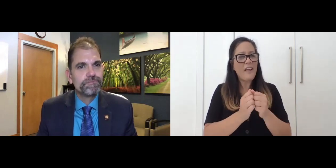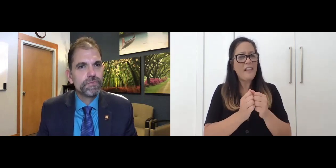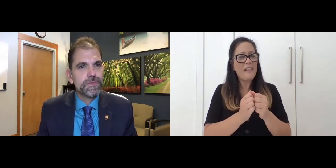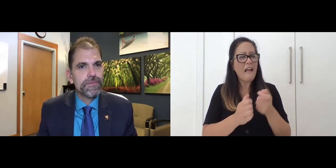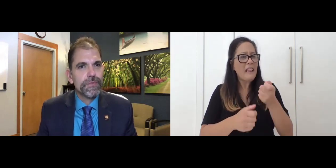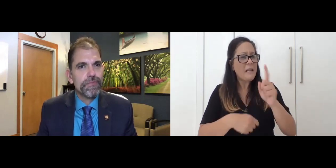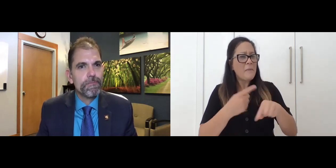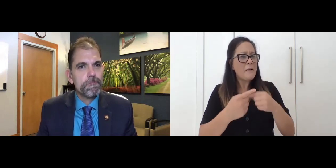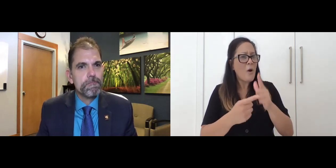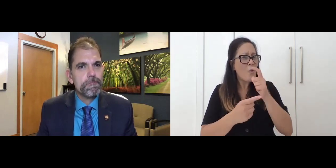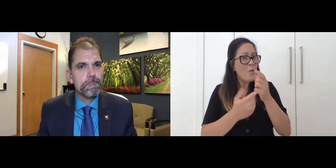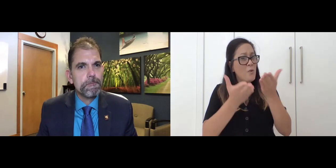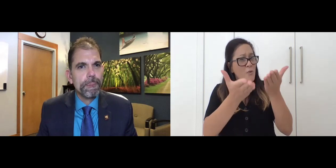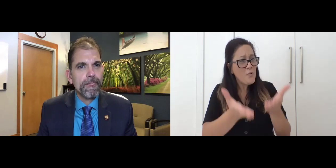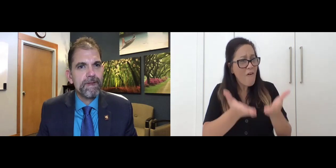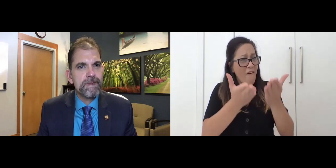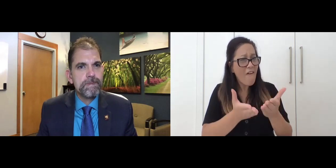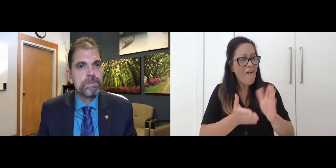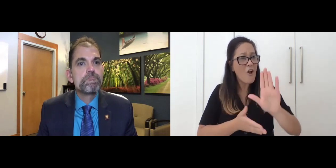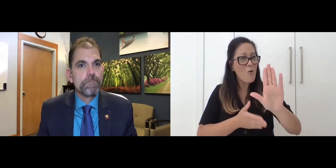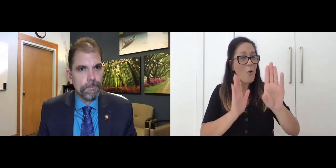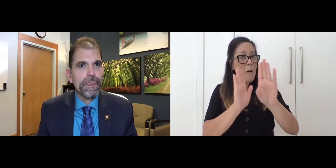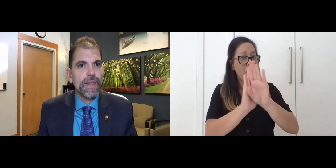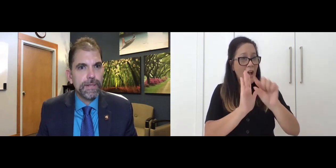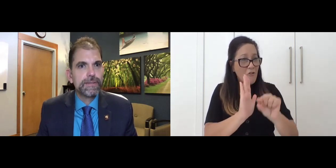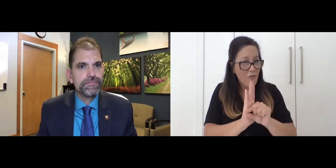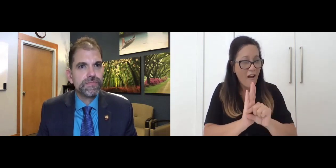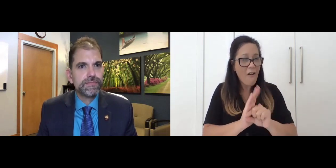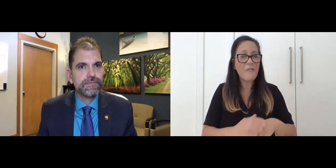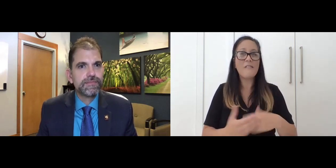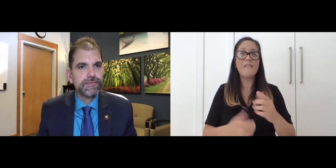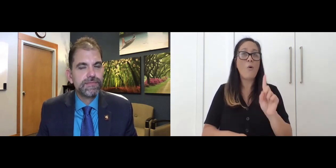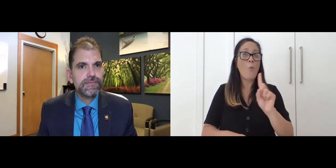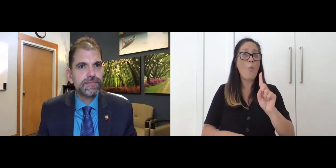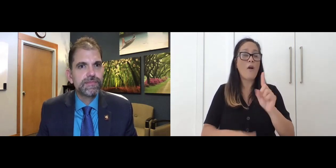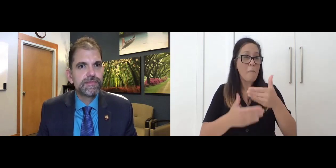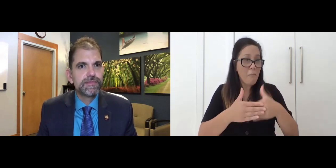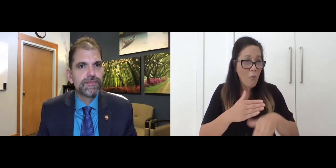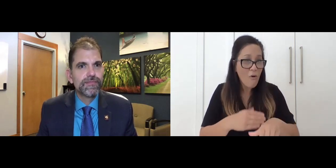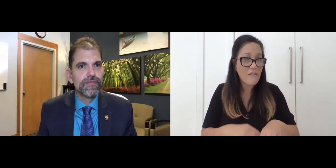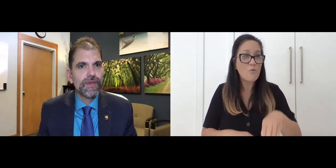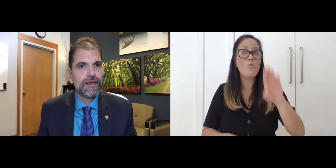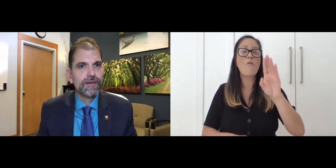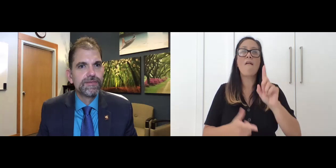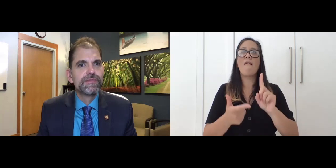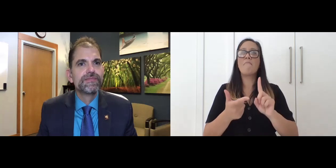To get started I'd like to know a little bit about who you are. If you could just tell us about your background,